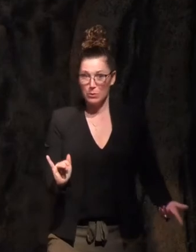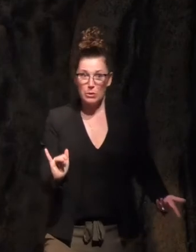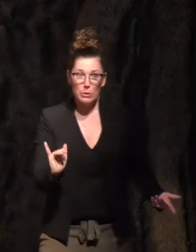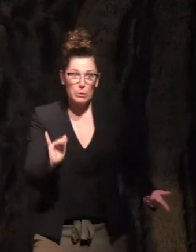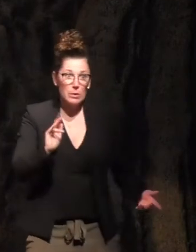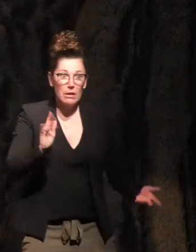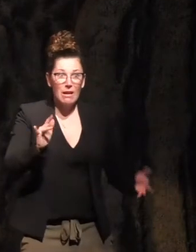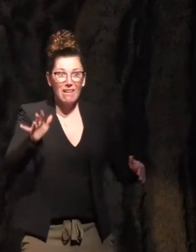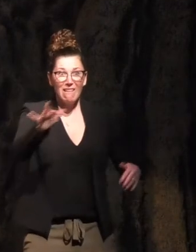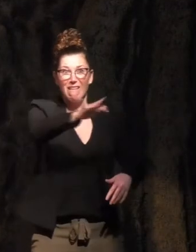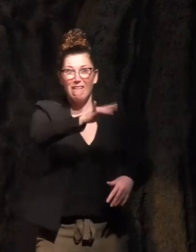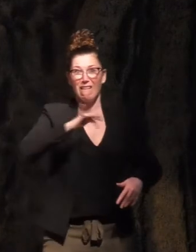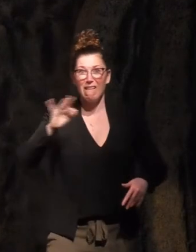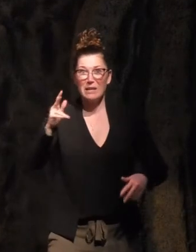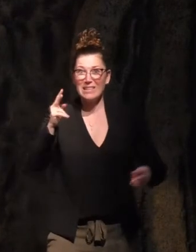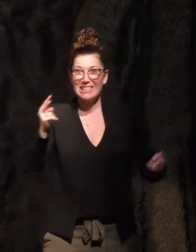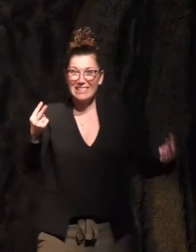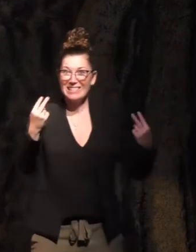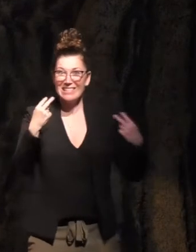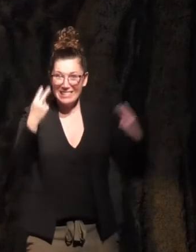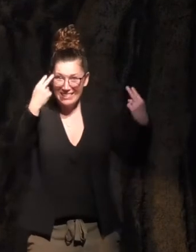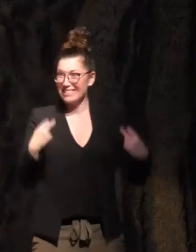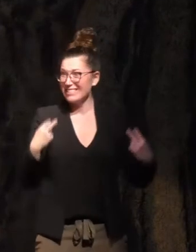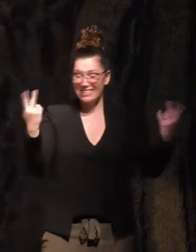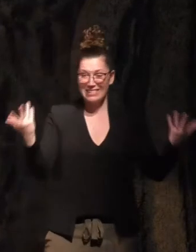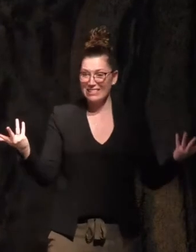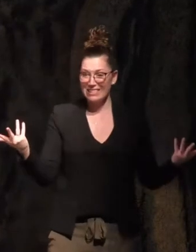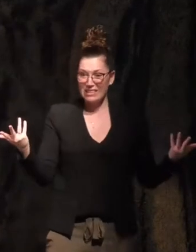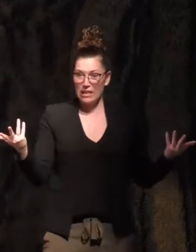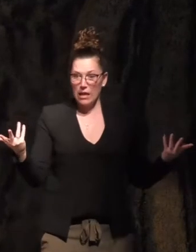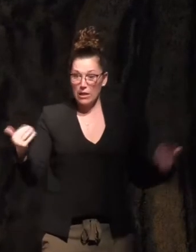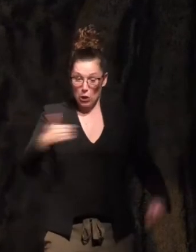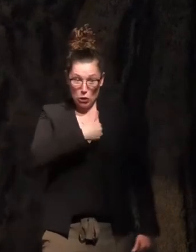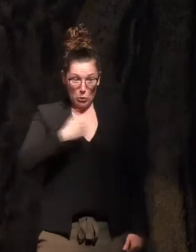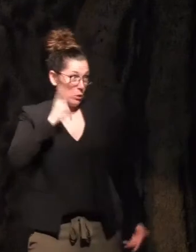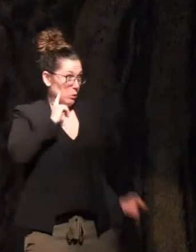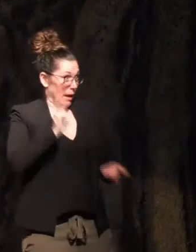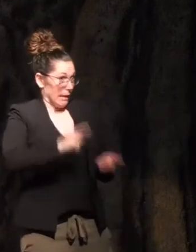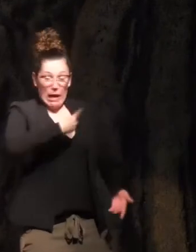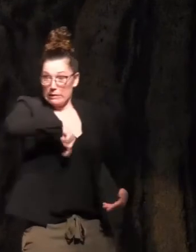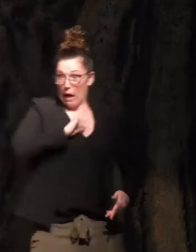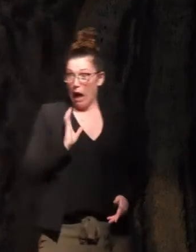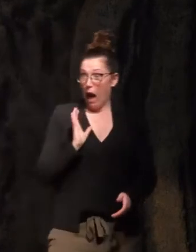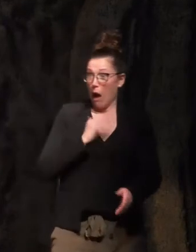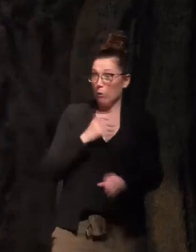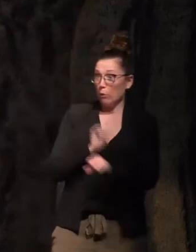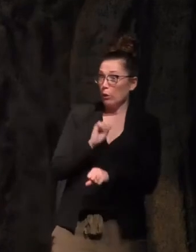on the far-flung edge of the continent, thousands of miles from Toronto, in a small city whose identity wasn't and never will be